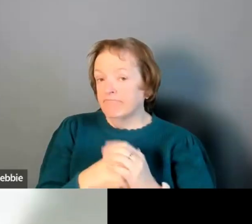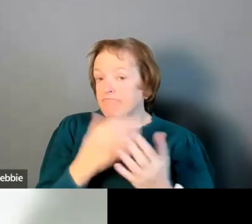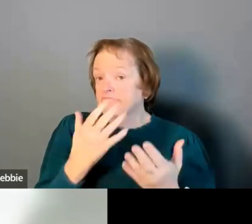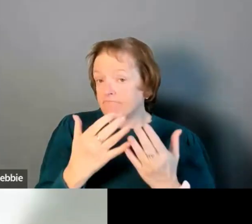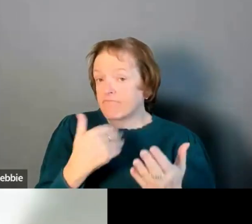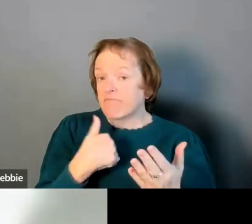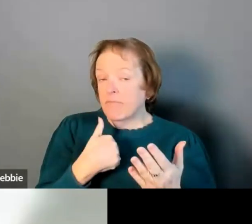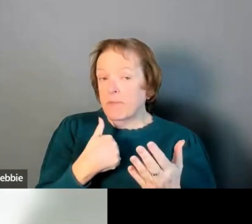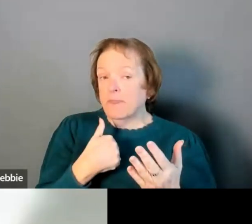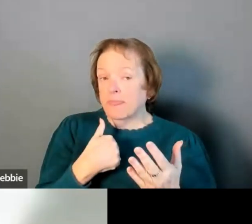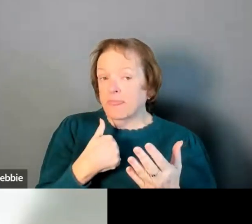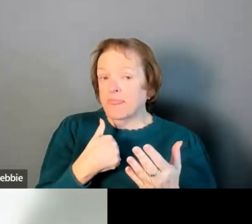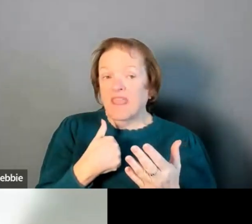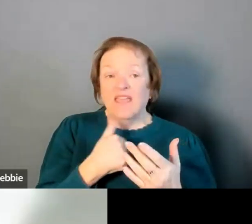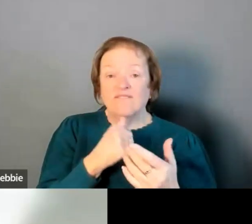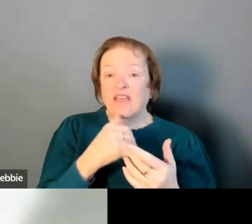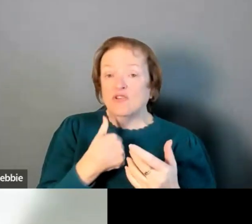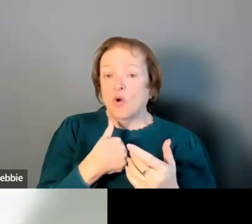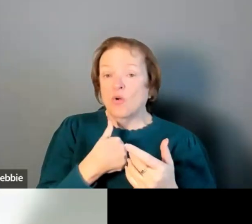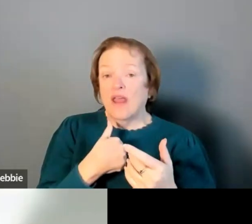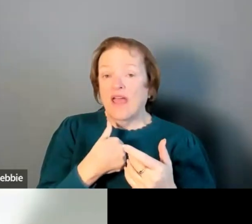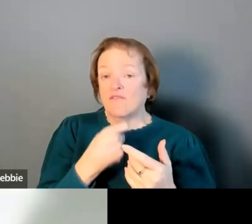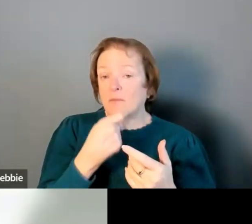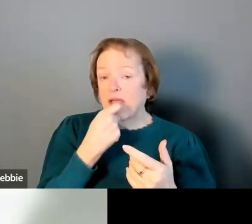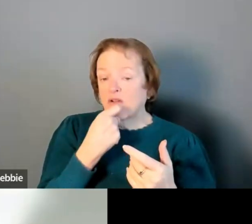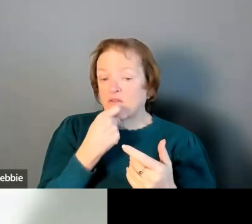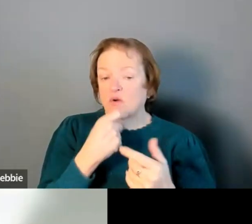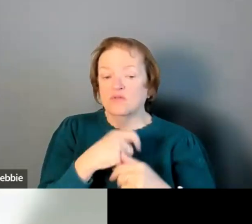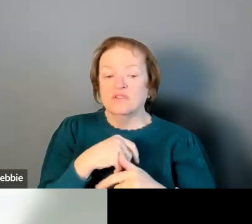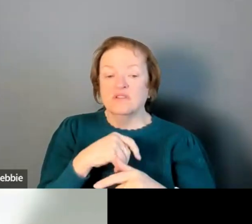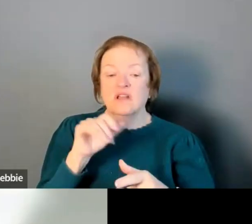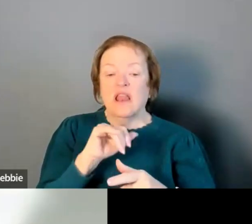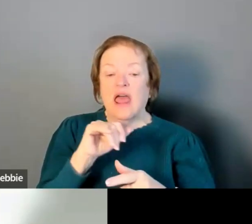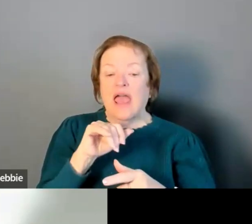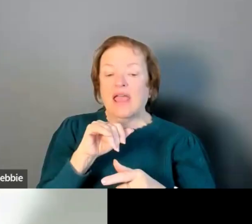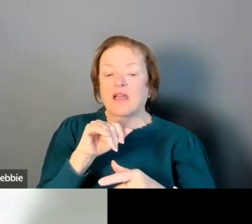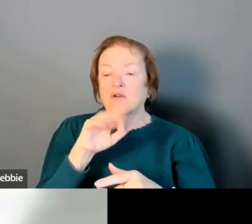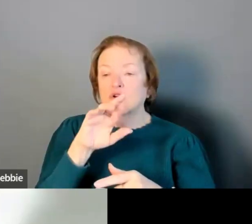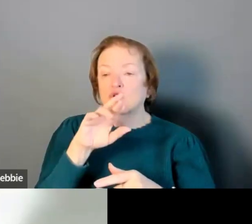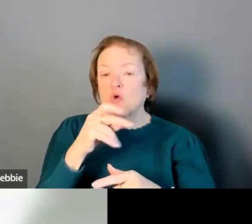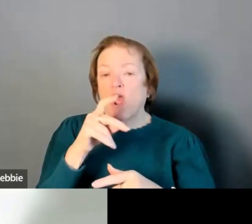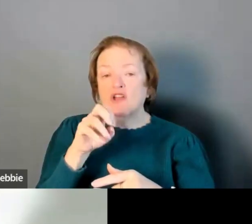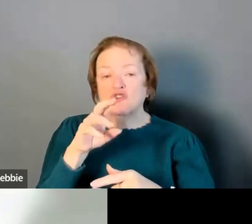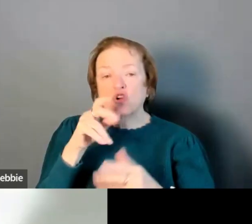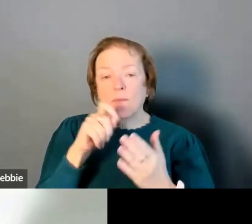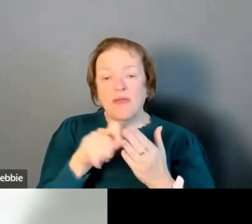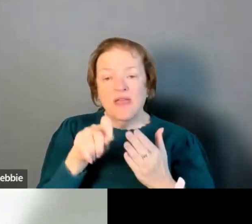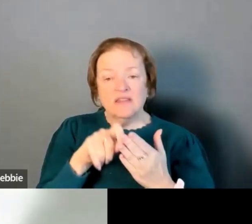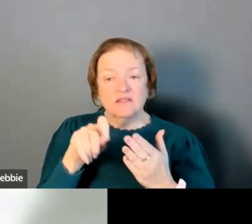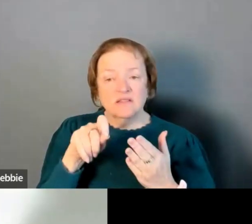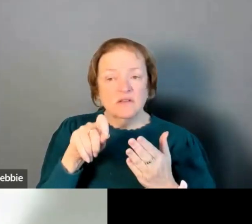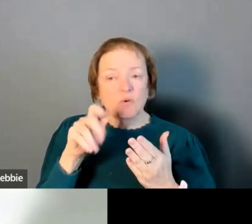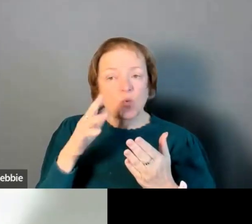if they do not have microphones like Roger Pens etc. What are some other options other than classroom sound fields?